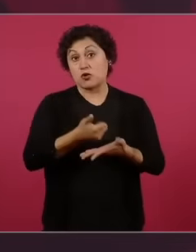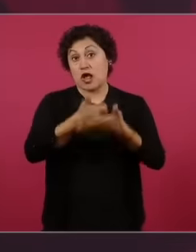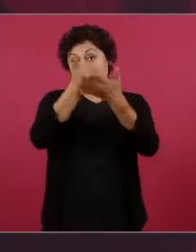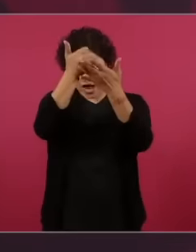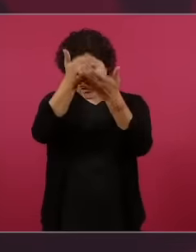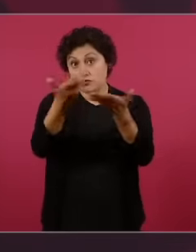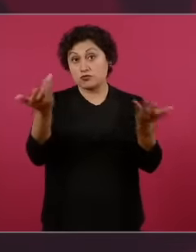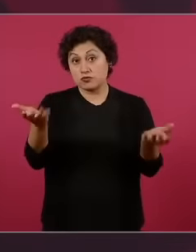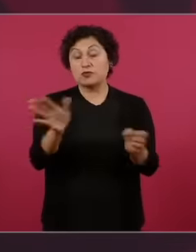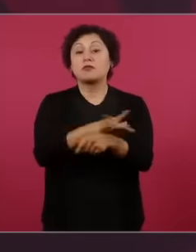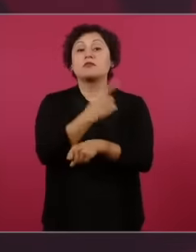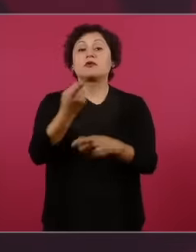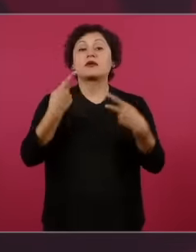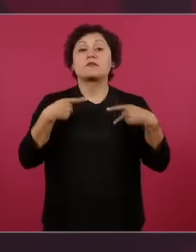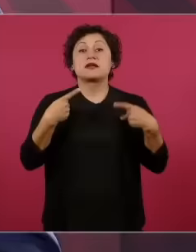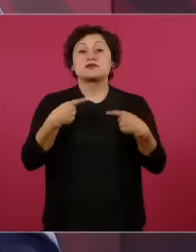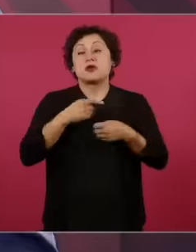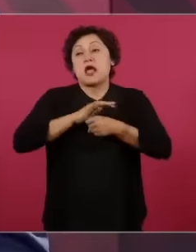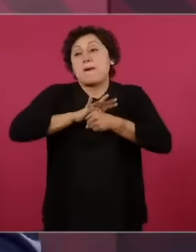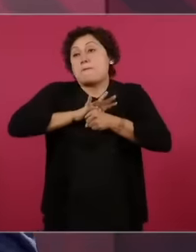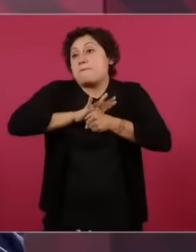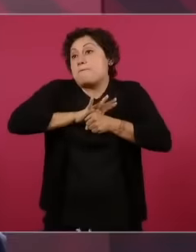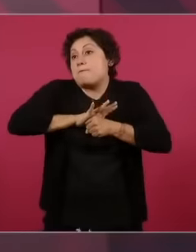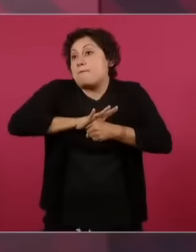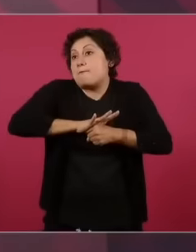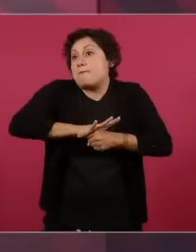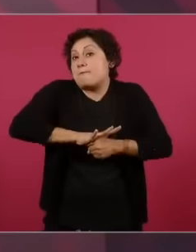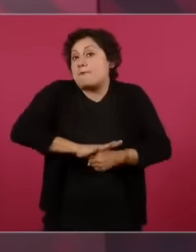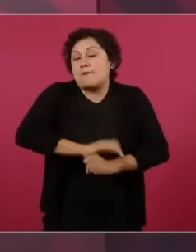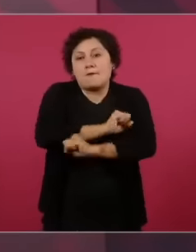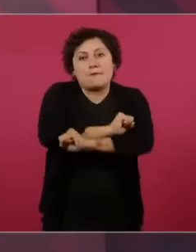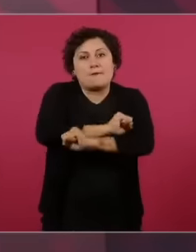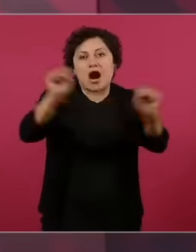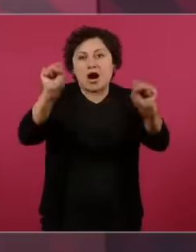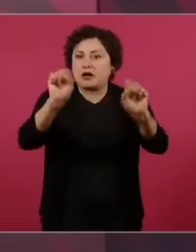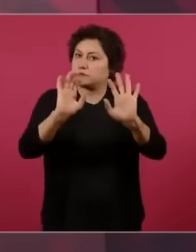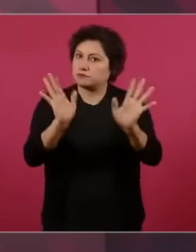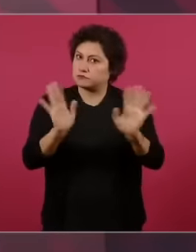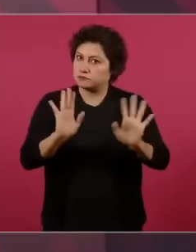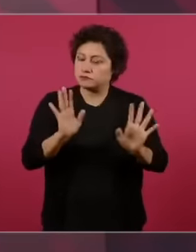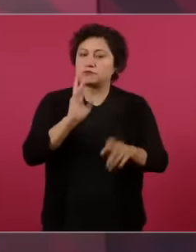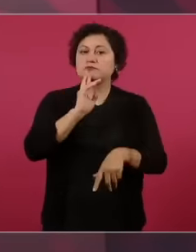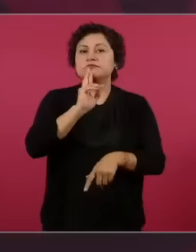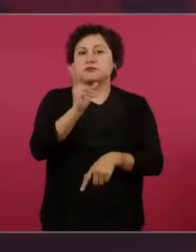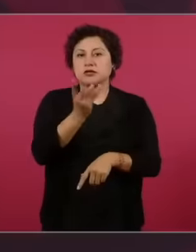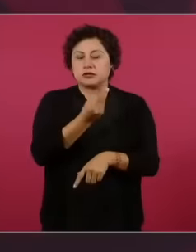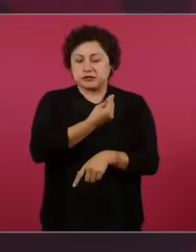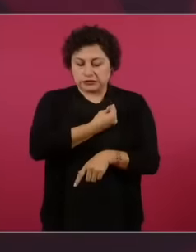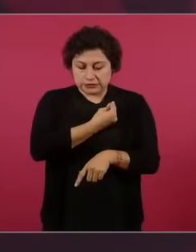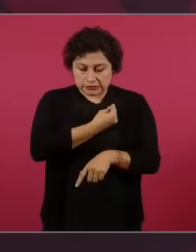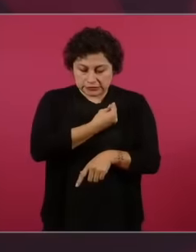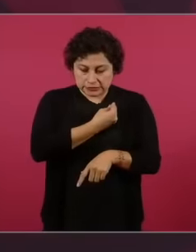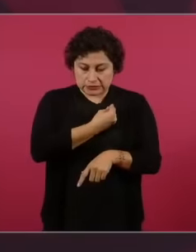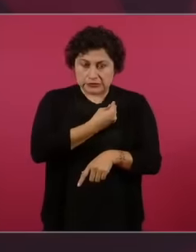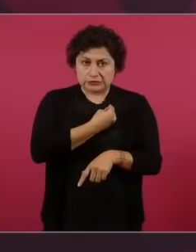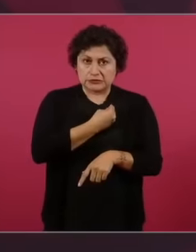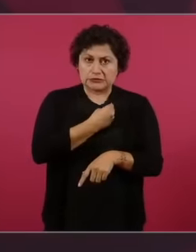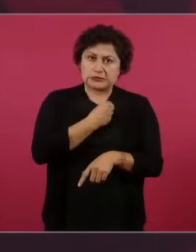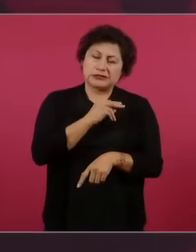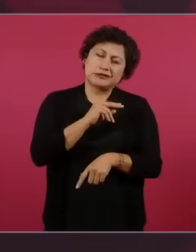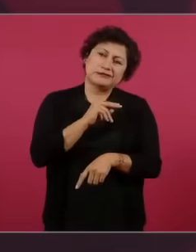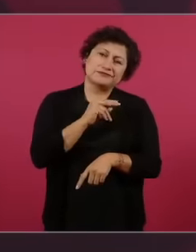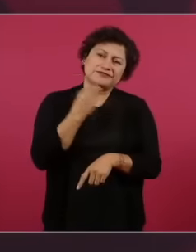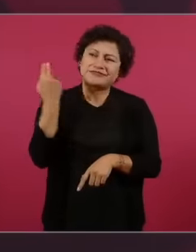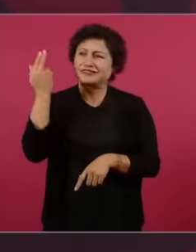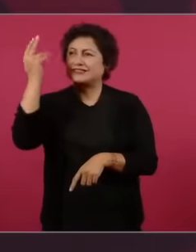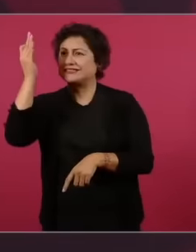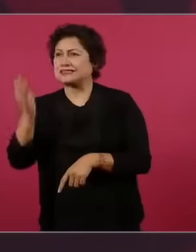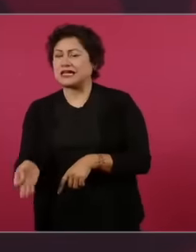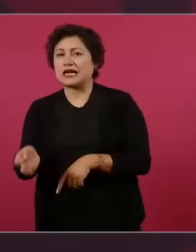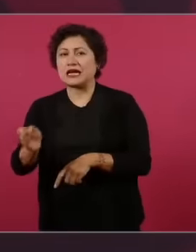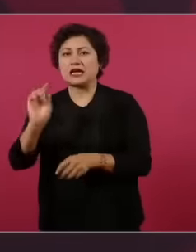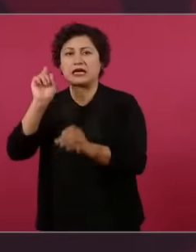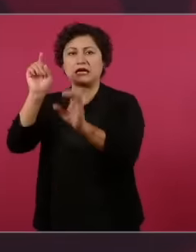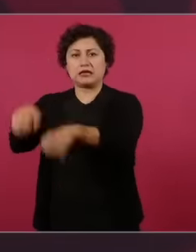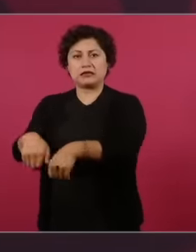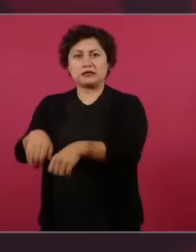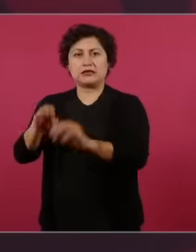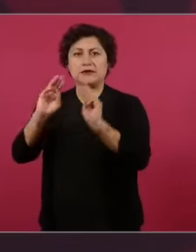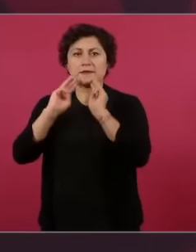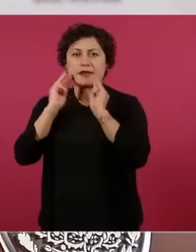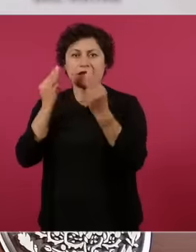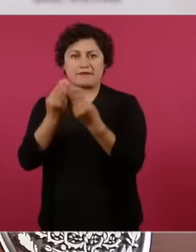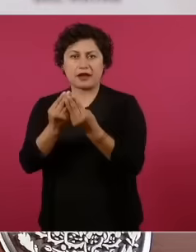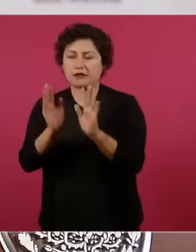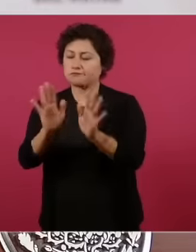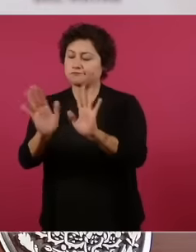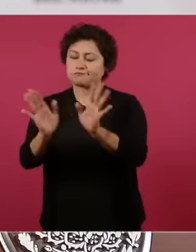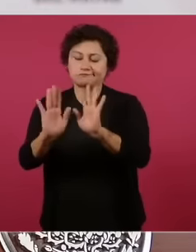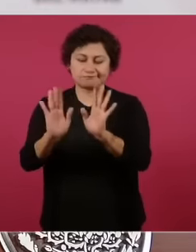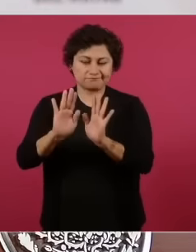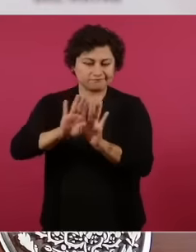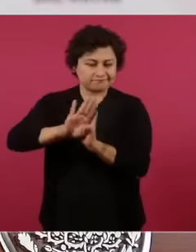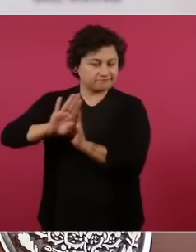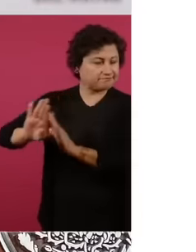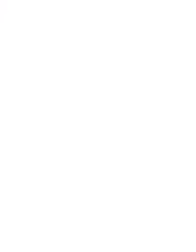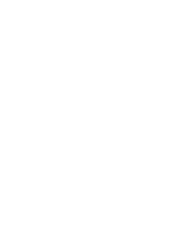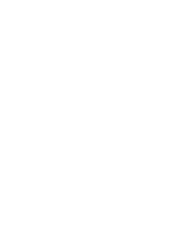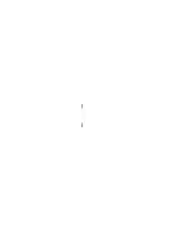staying and falling into the temptation of crime they said Let's go find a